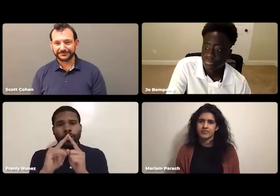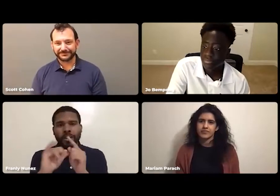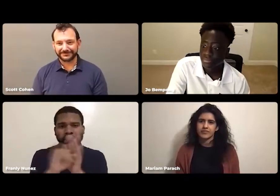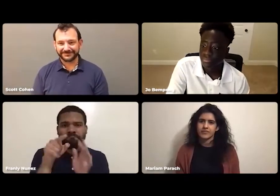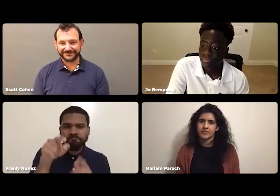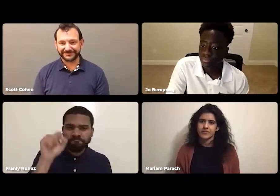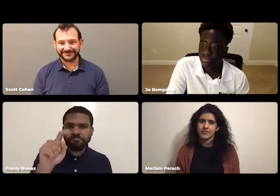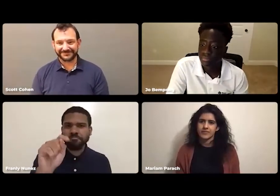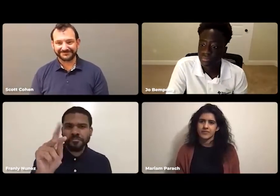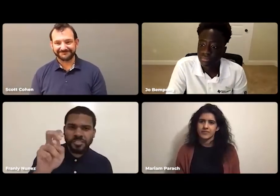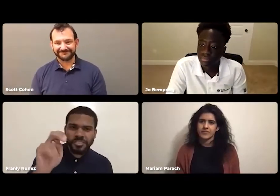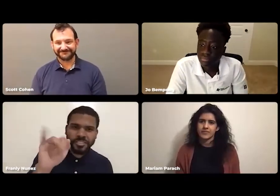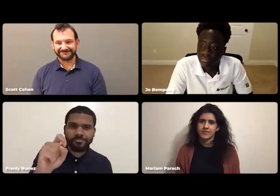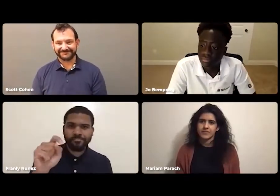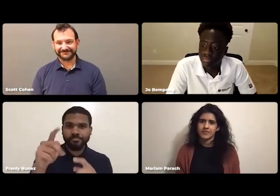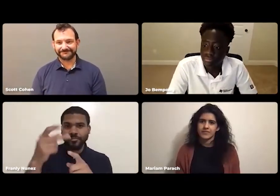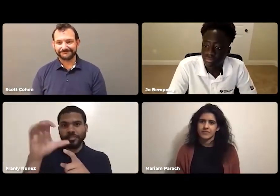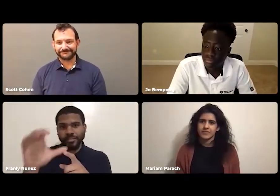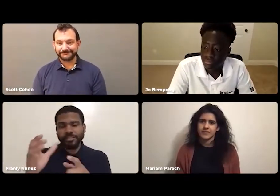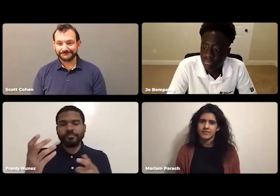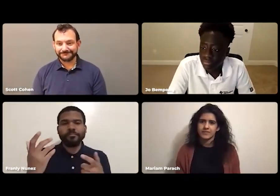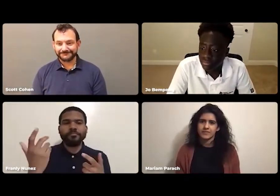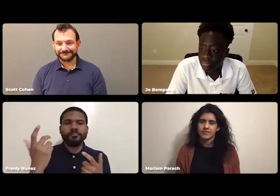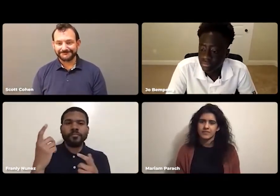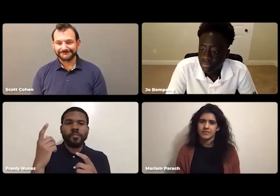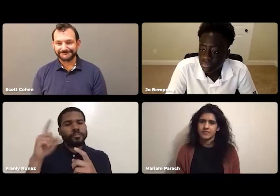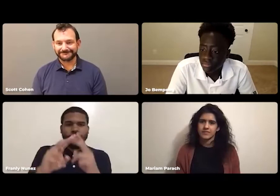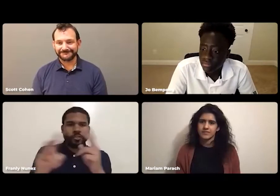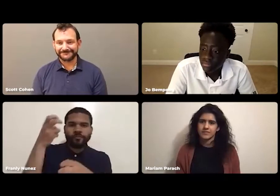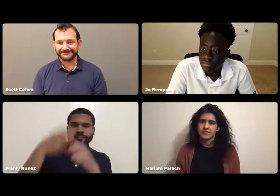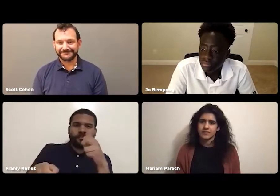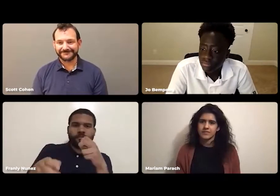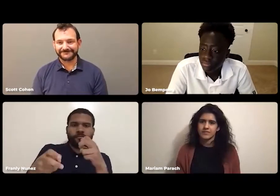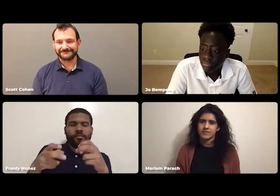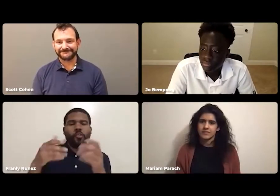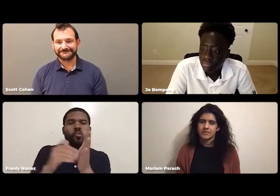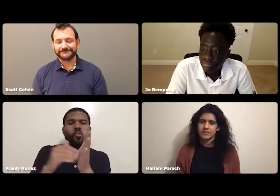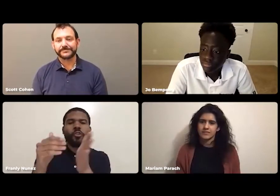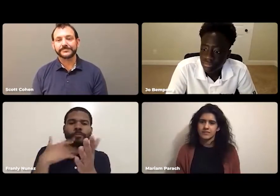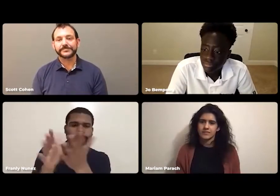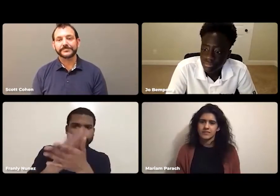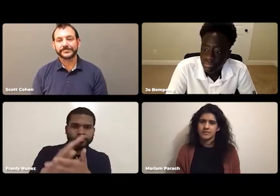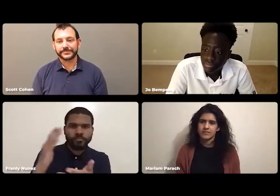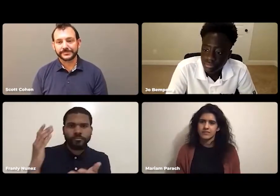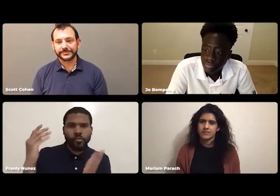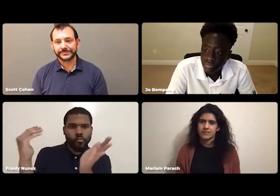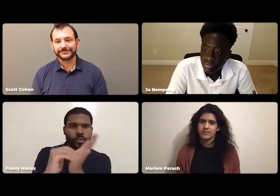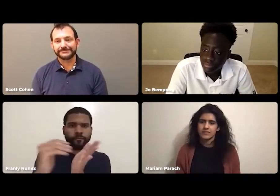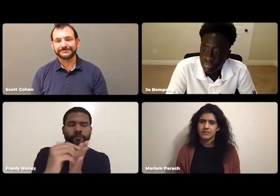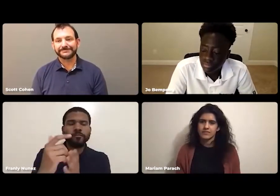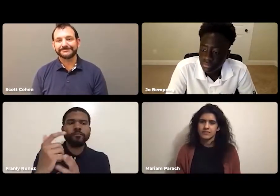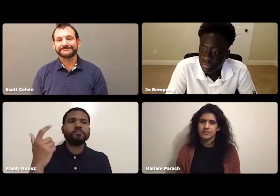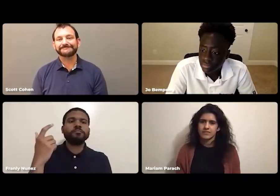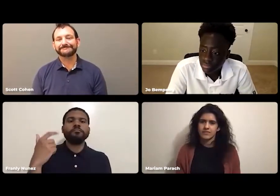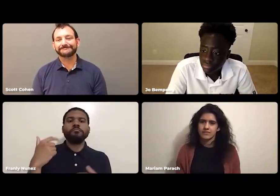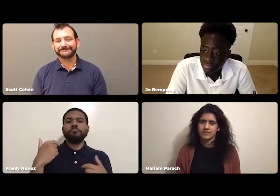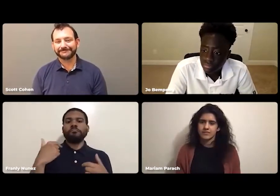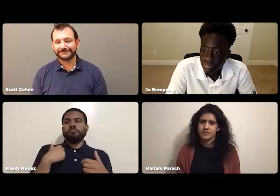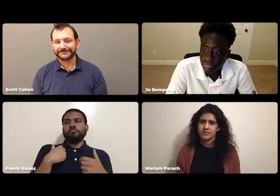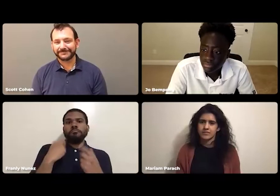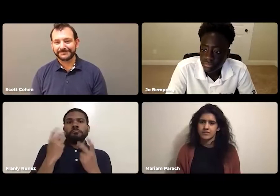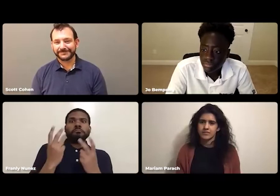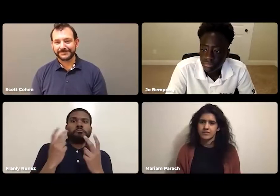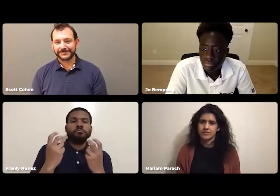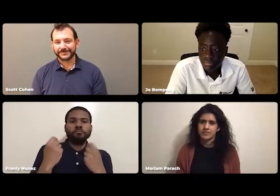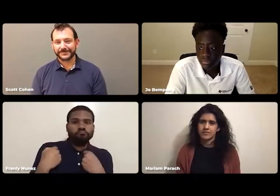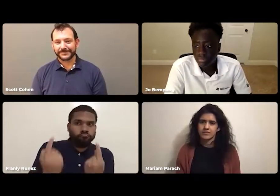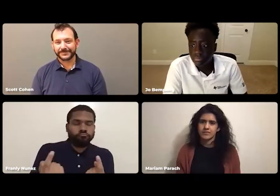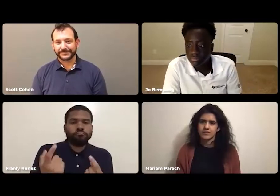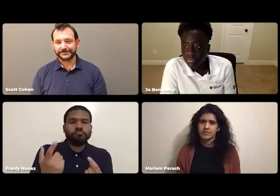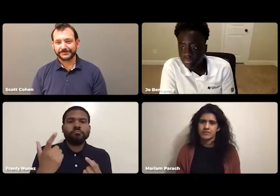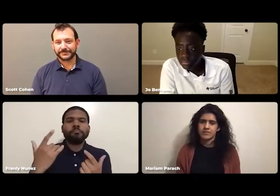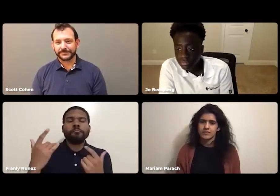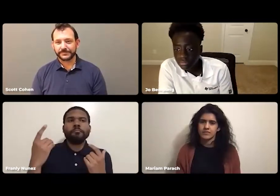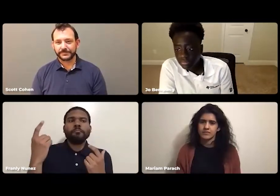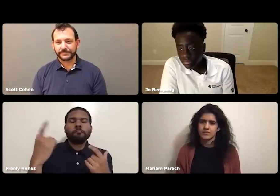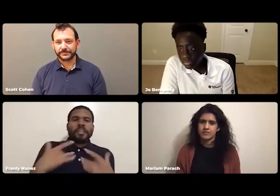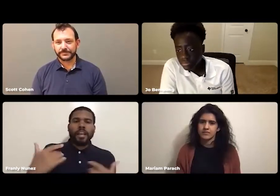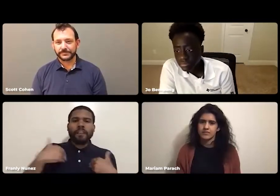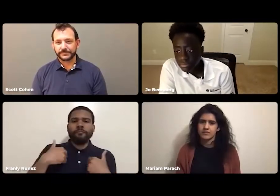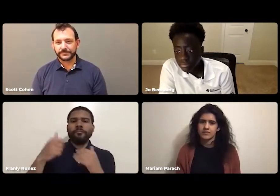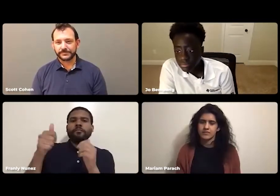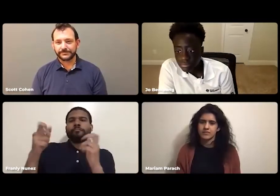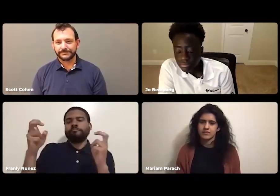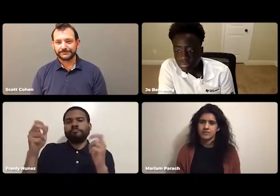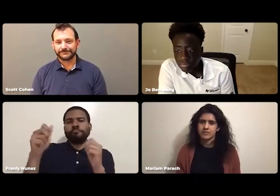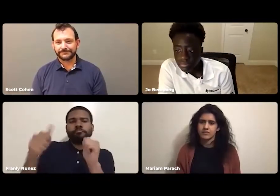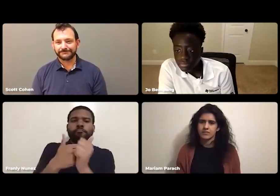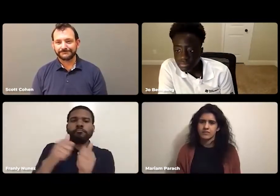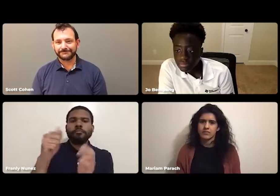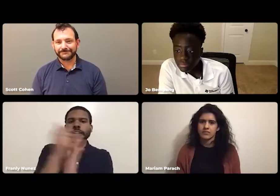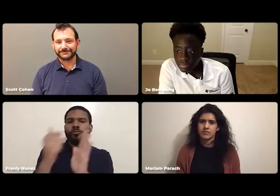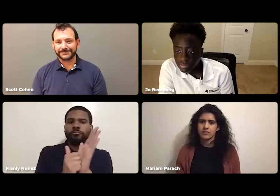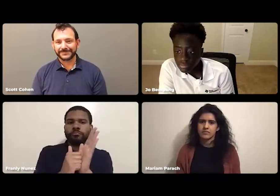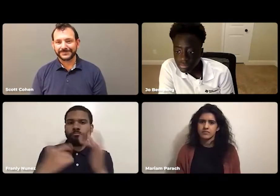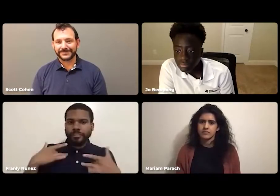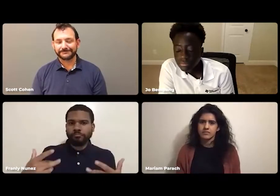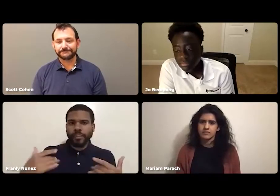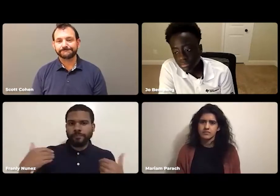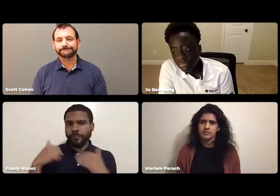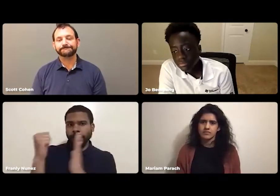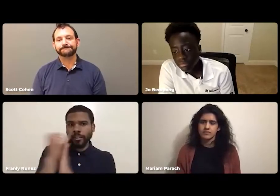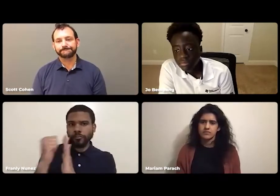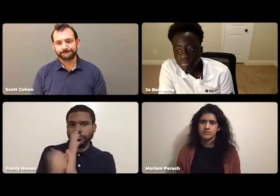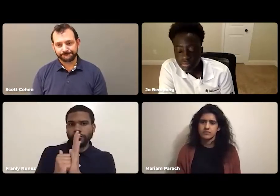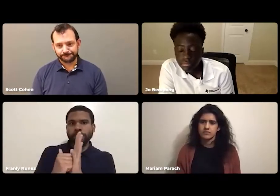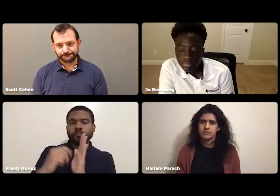If your goal is to identify tokenism, it's difficult.